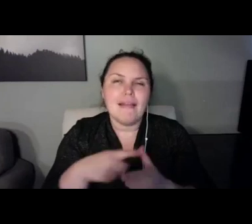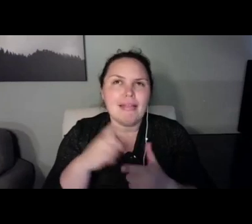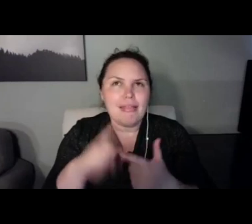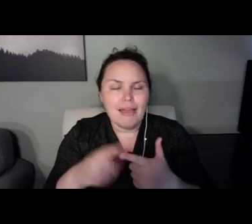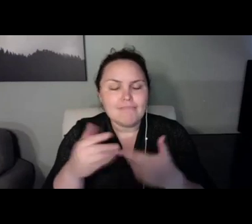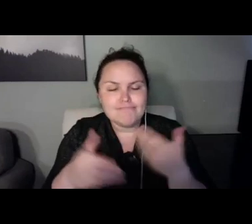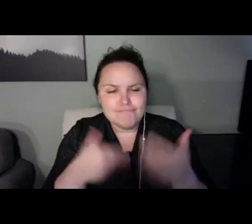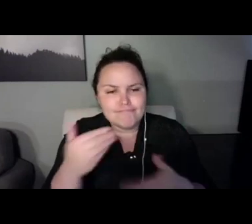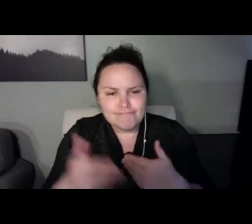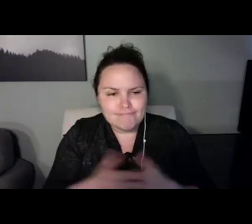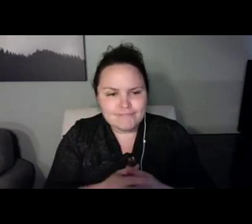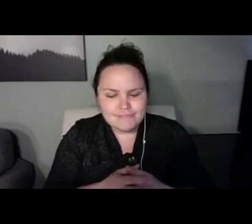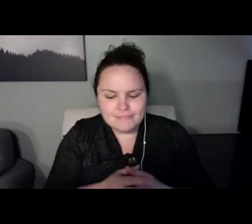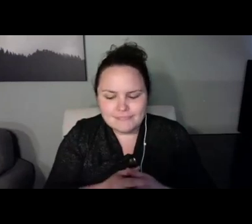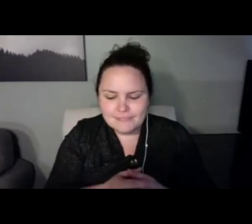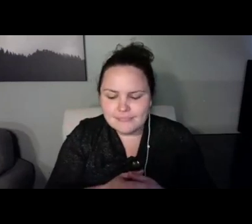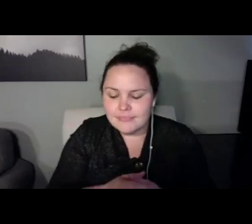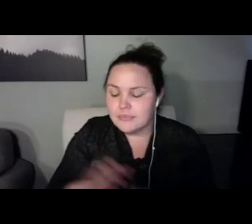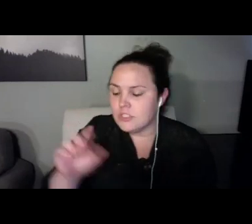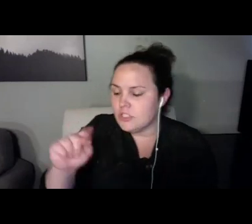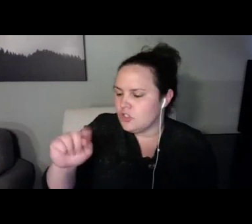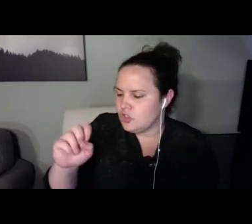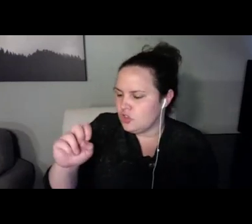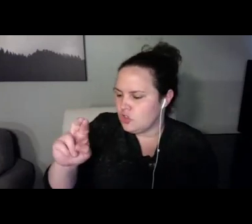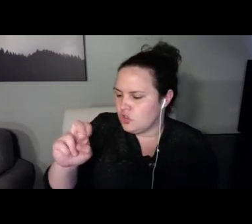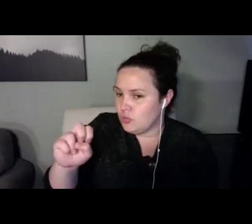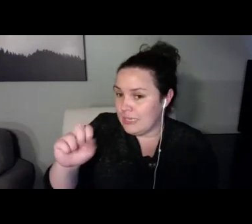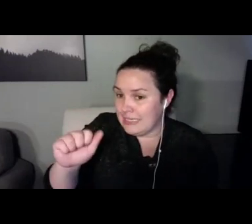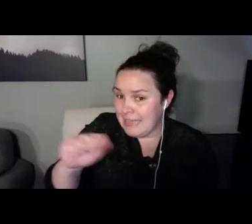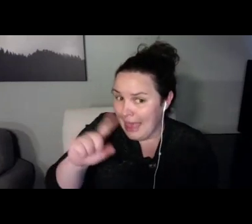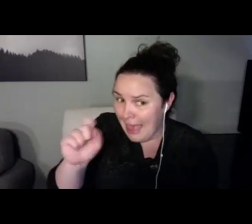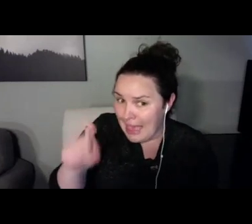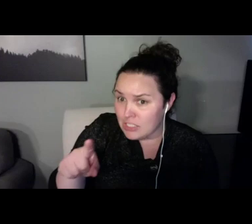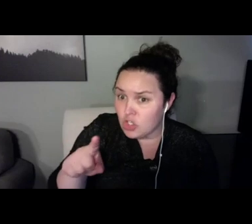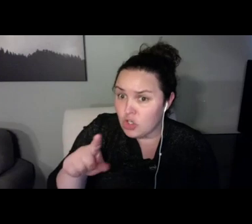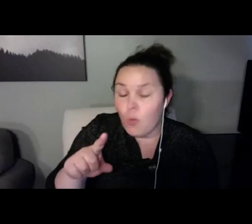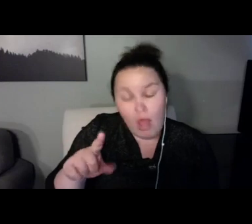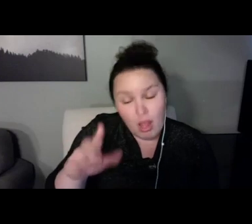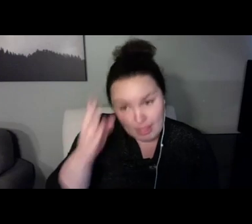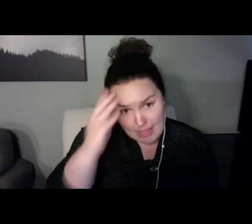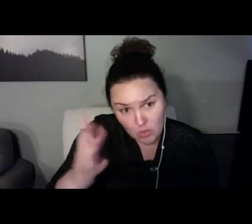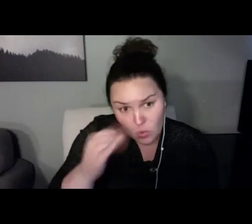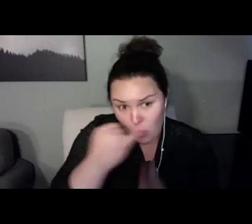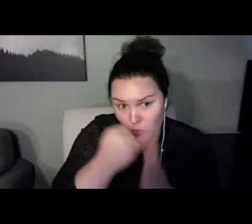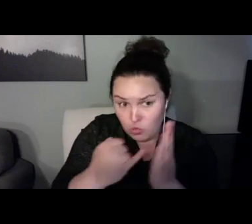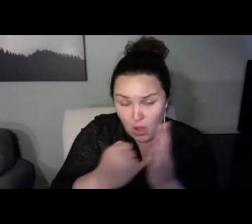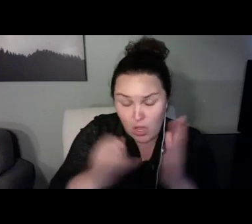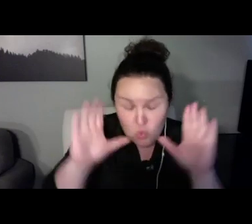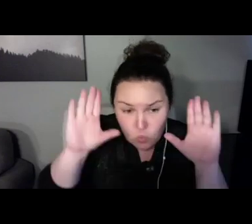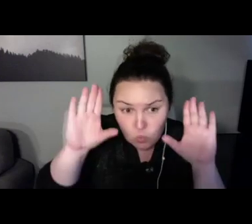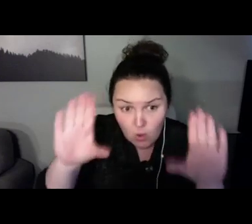Jen: And then Teresa asks, first she said your drawing is wonderful. And then she asks >> Eme: Thanks.